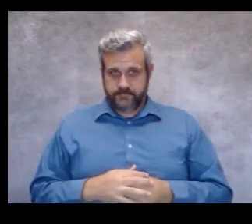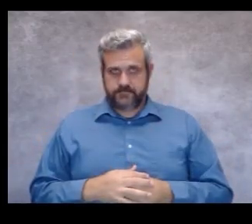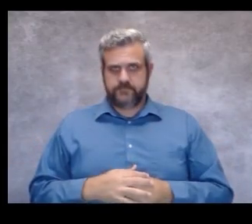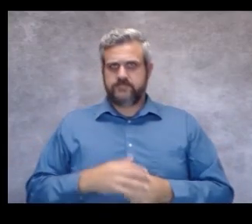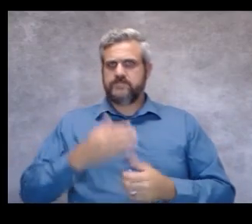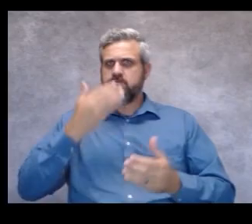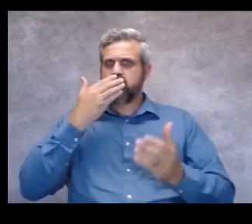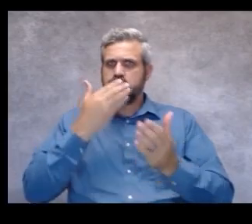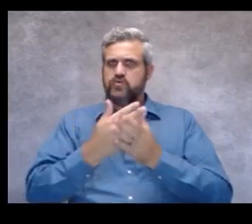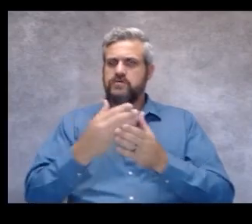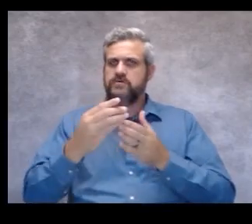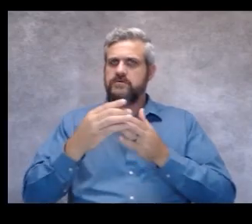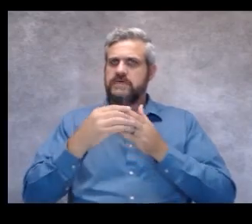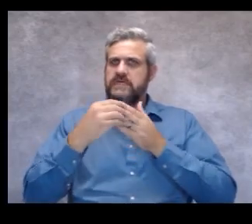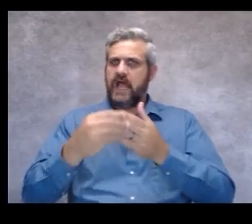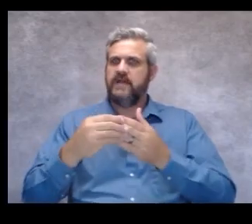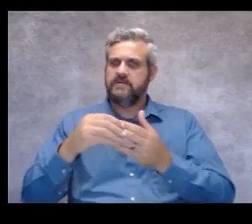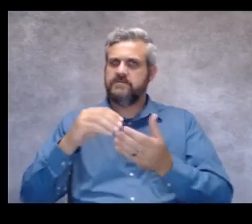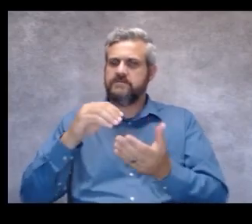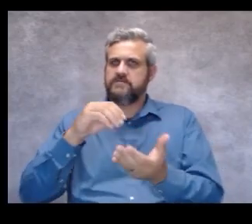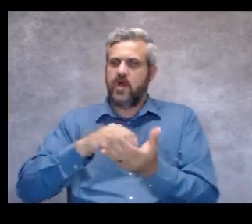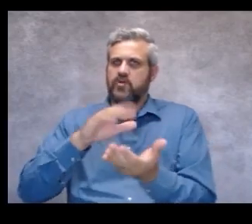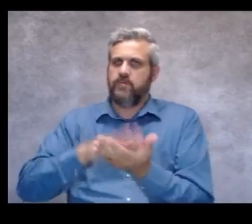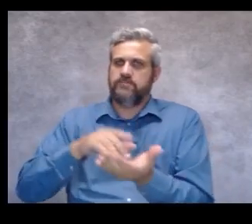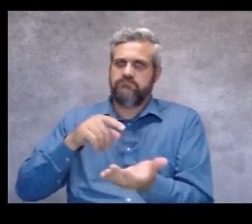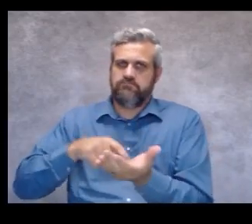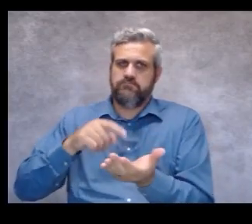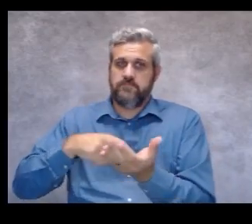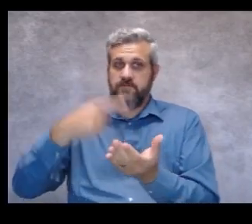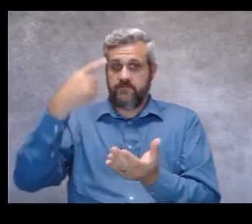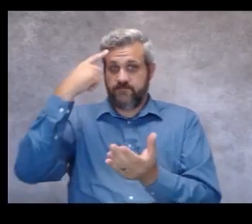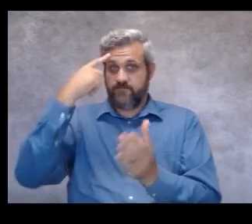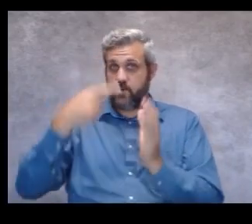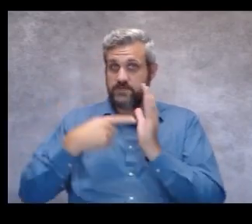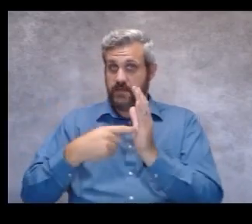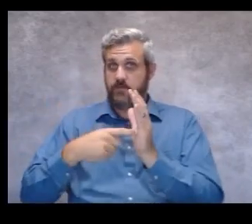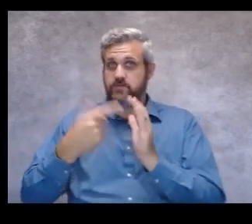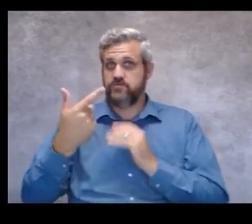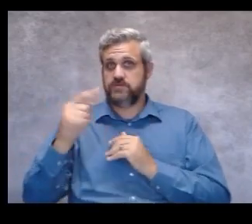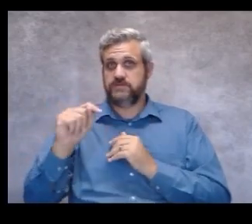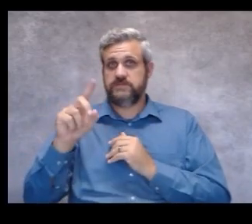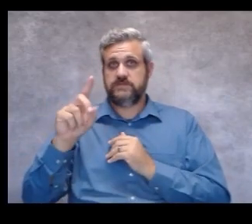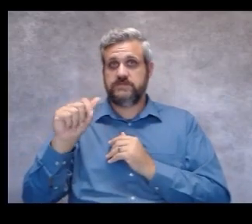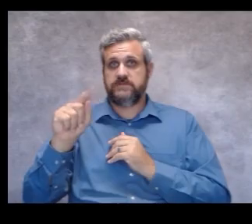There are some good guidance documents for example the GT data standards. This